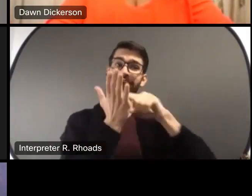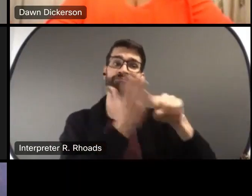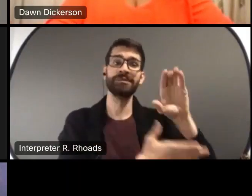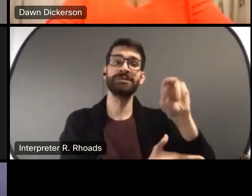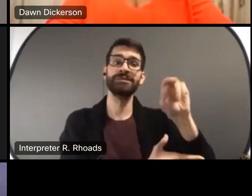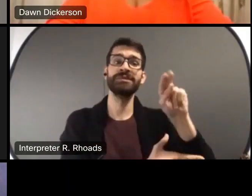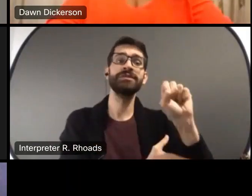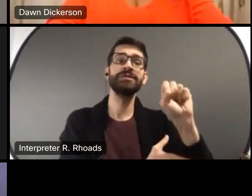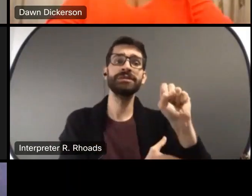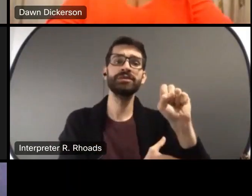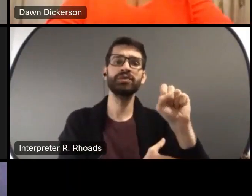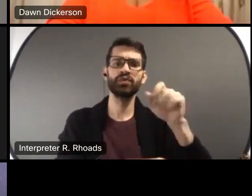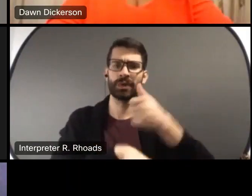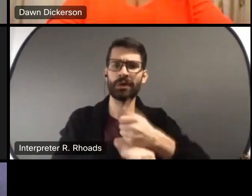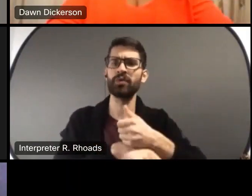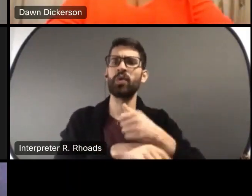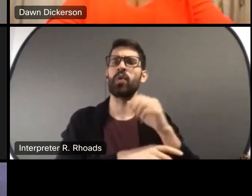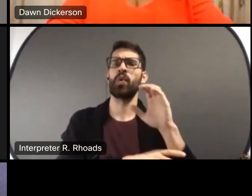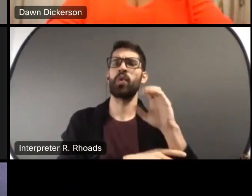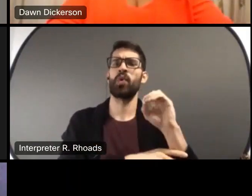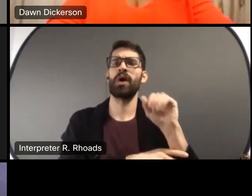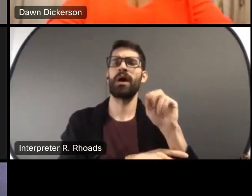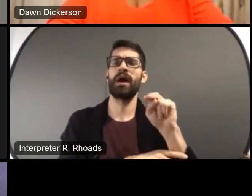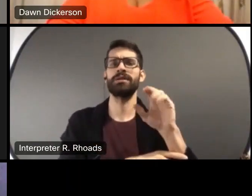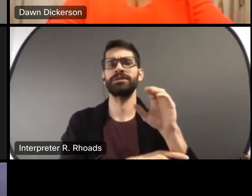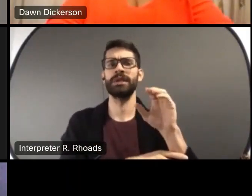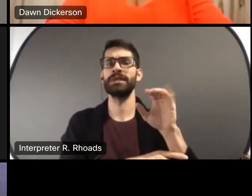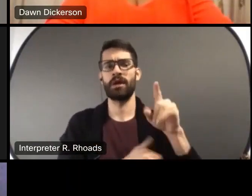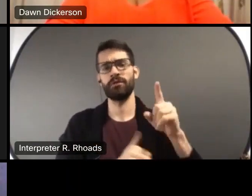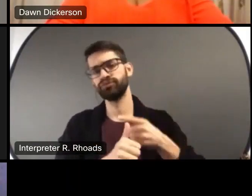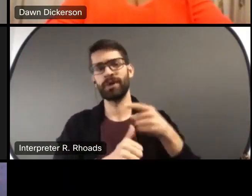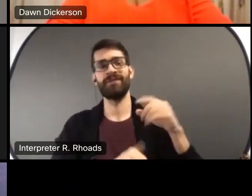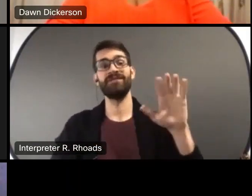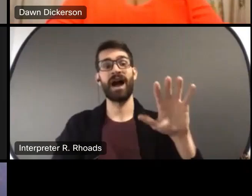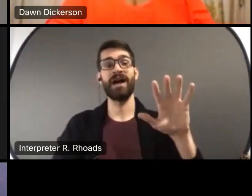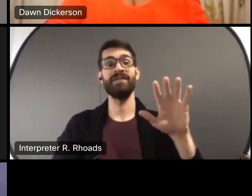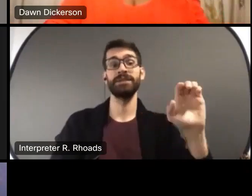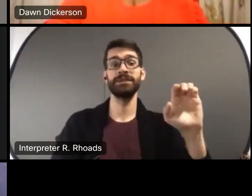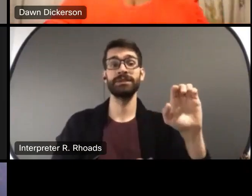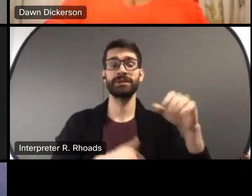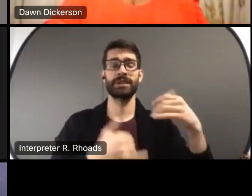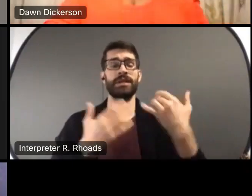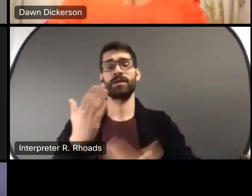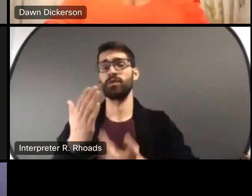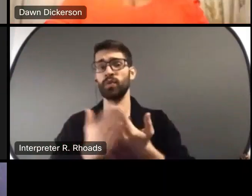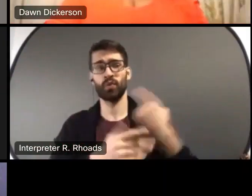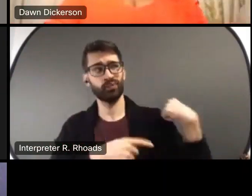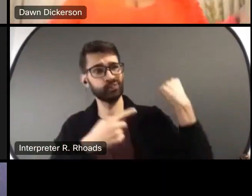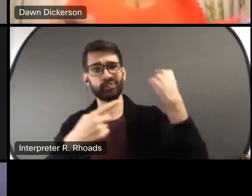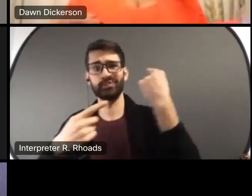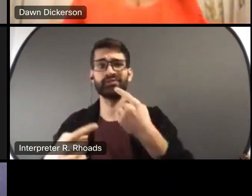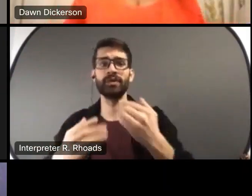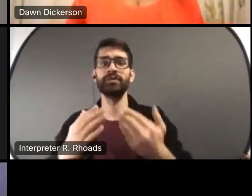was 5E. This time around there are 6 new ANCs, 1E,